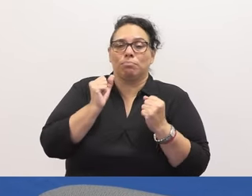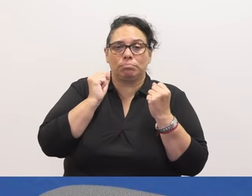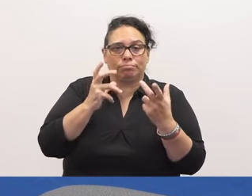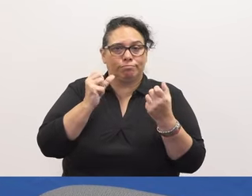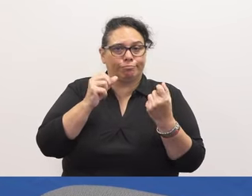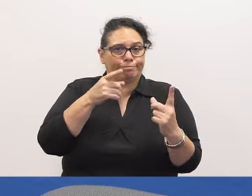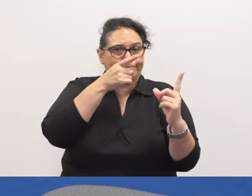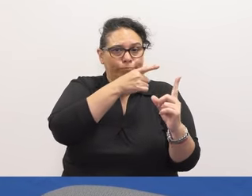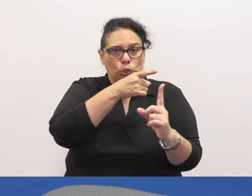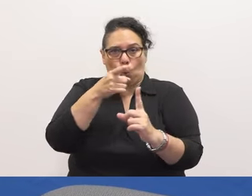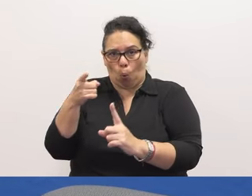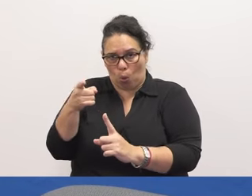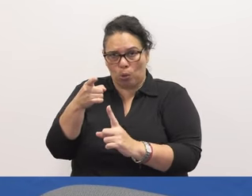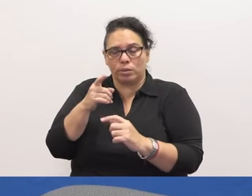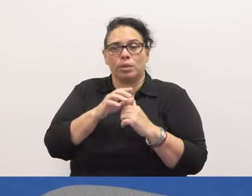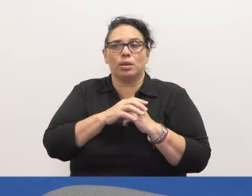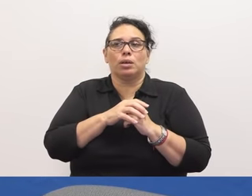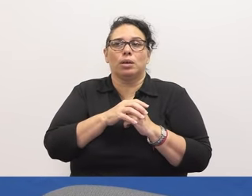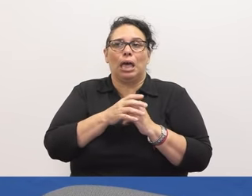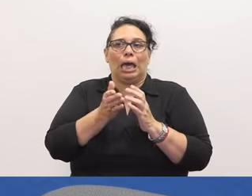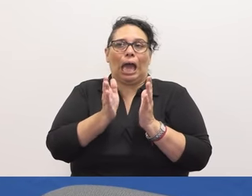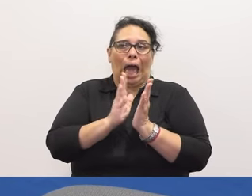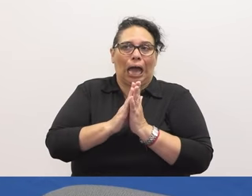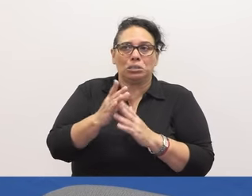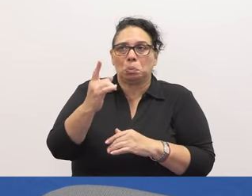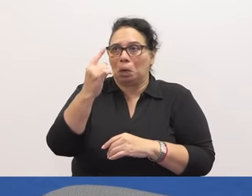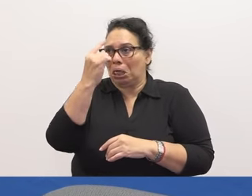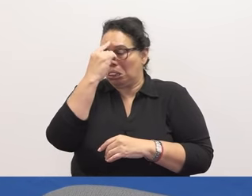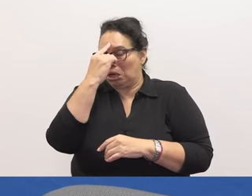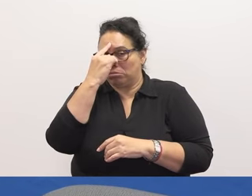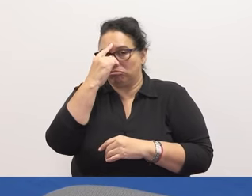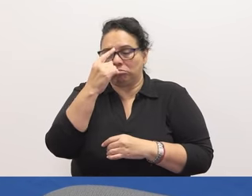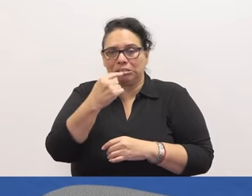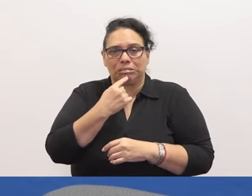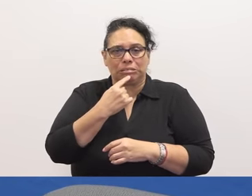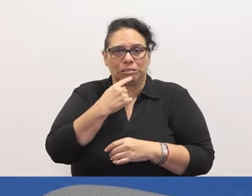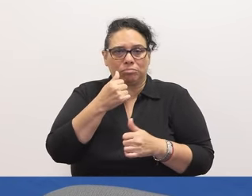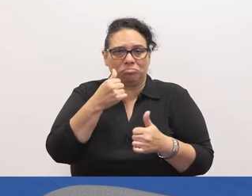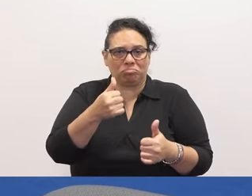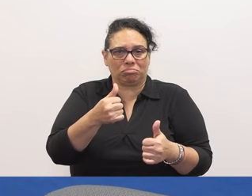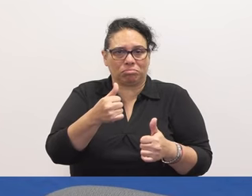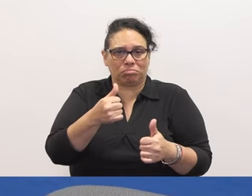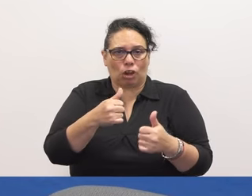and we asked him what he thought and he said three, no more than three. [AJ Crabill] Yeah.